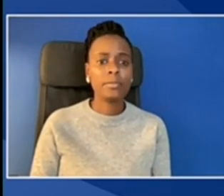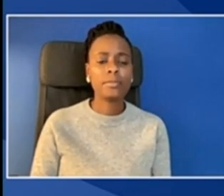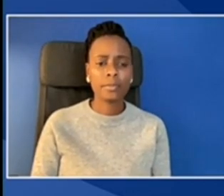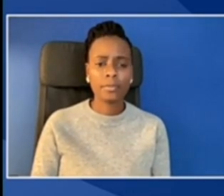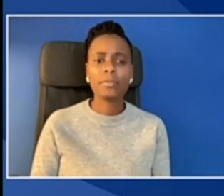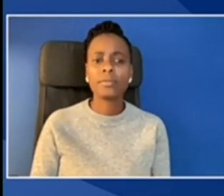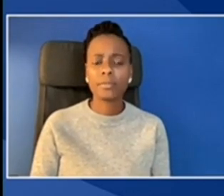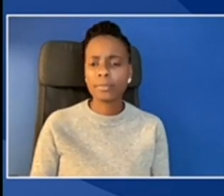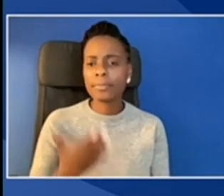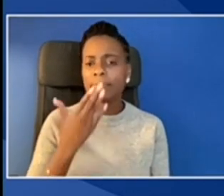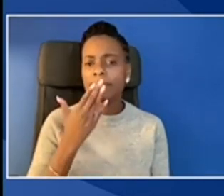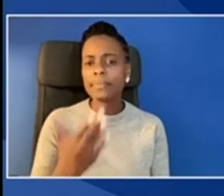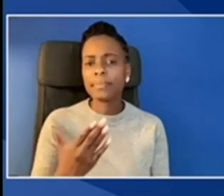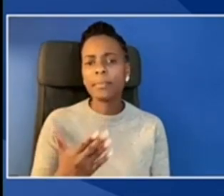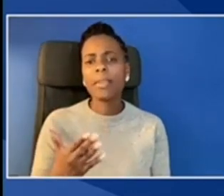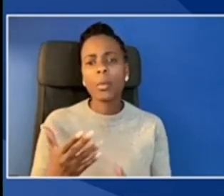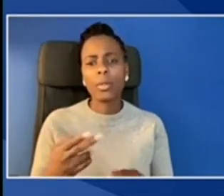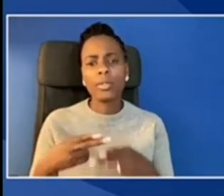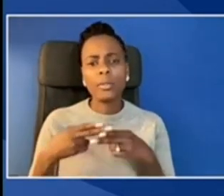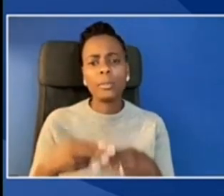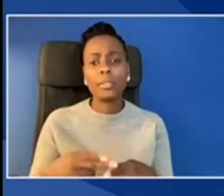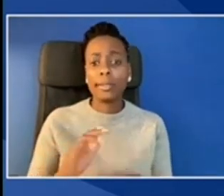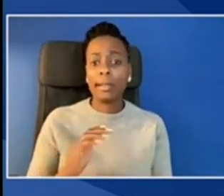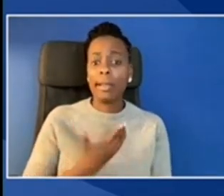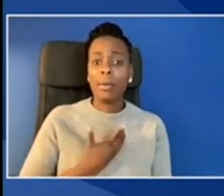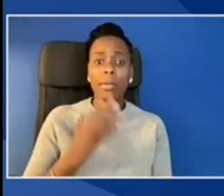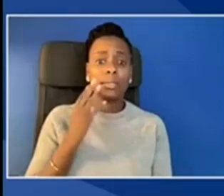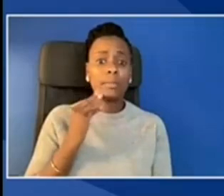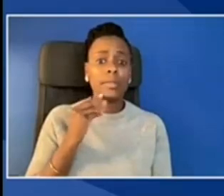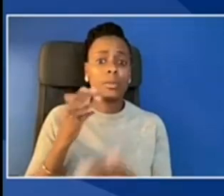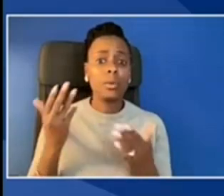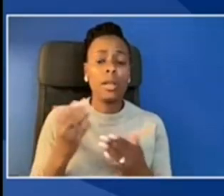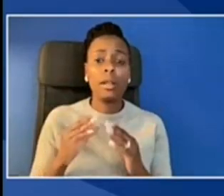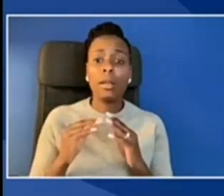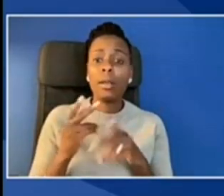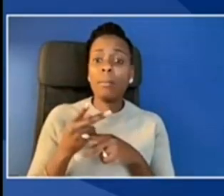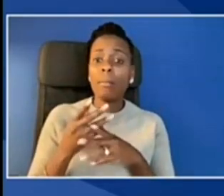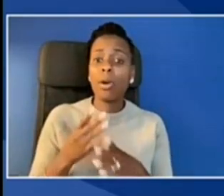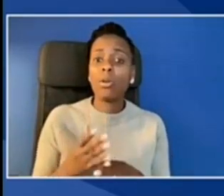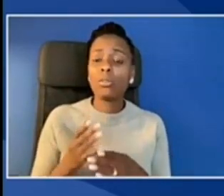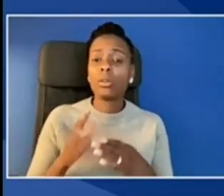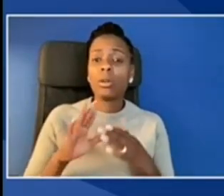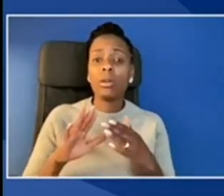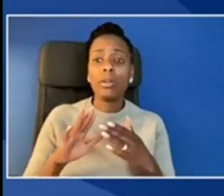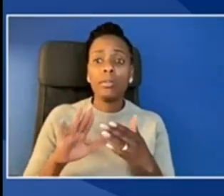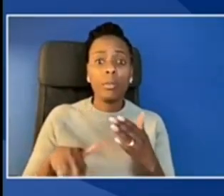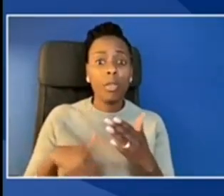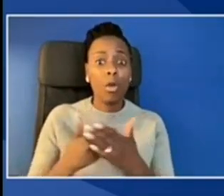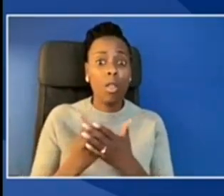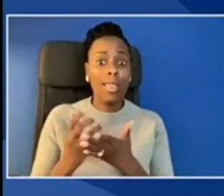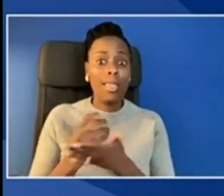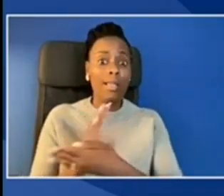that it has been our experience that borrowers across the income continuum, and no matter where they are generationally,